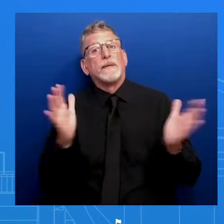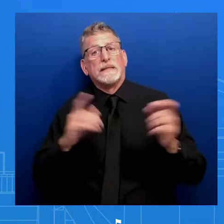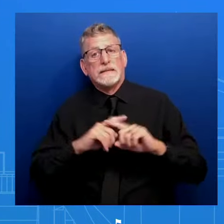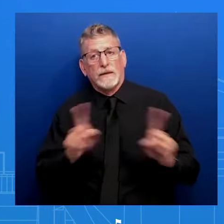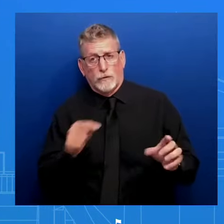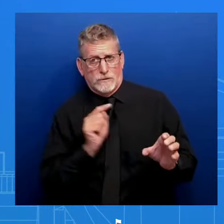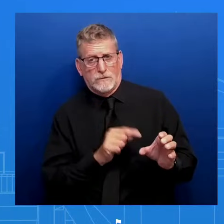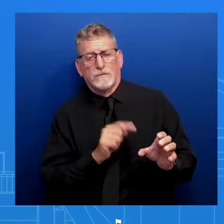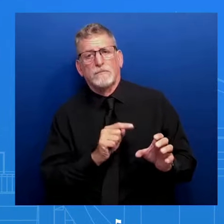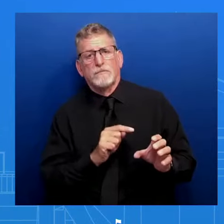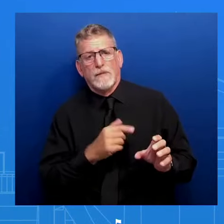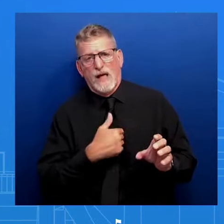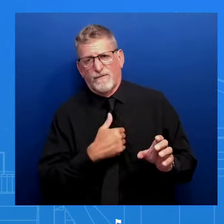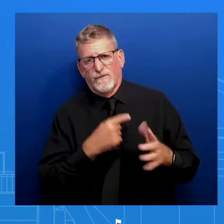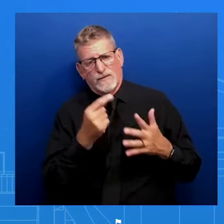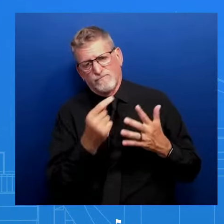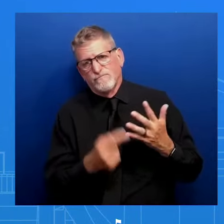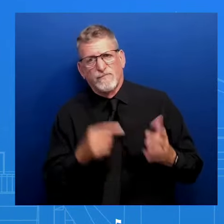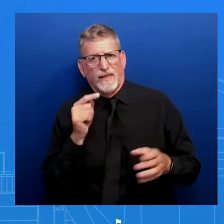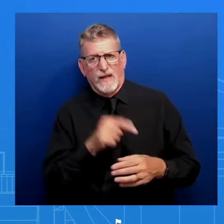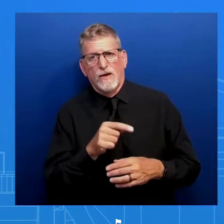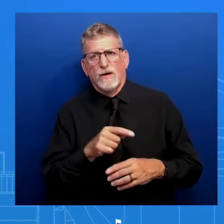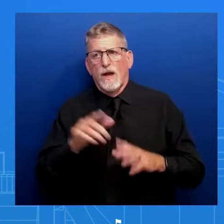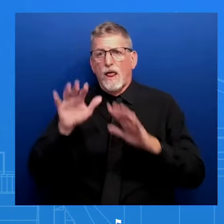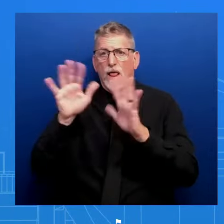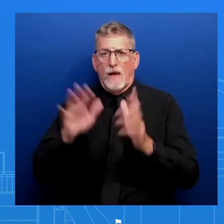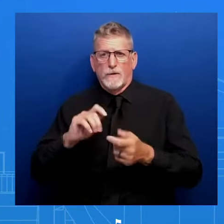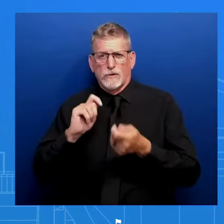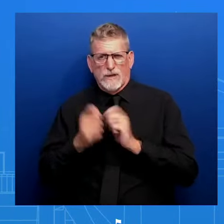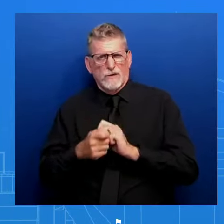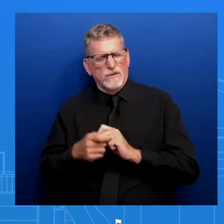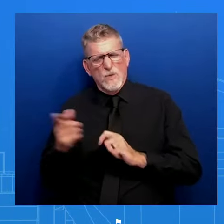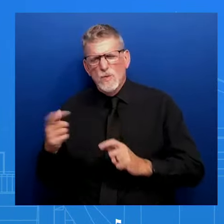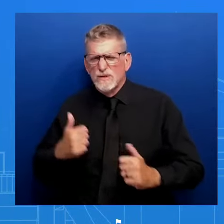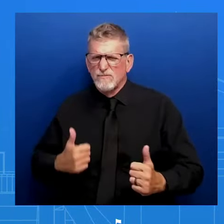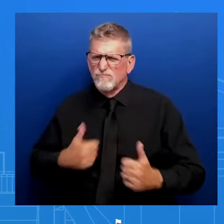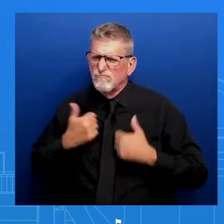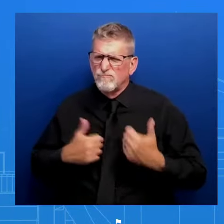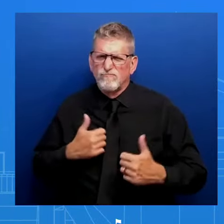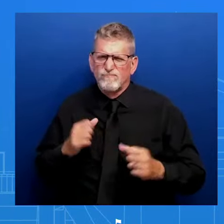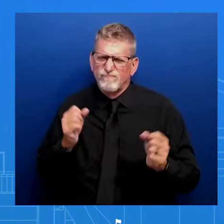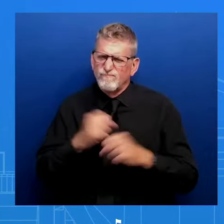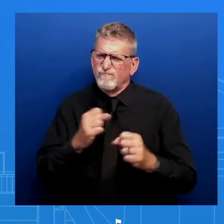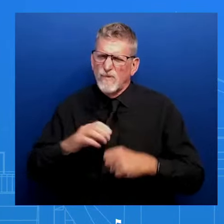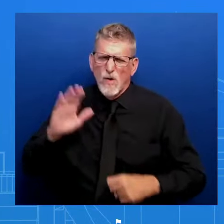and he's going to continue to move forward with that agenda. The Press: Thanks, Karine. A group of automakers, including GM,